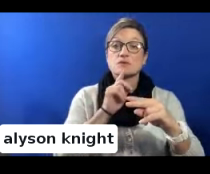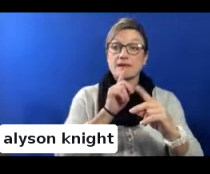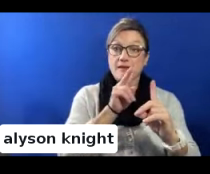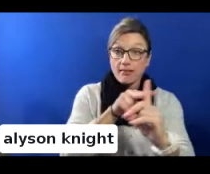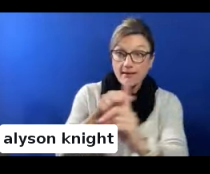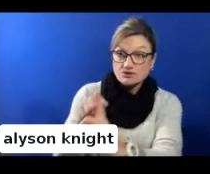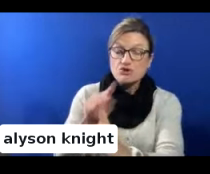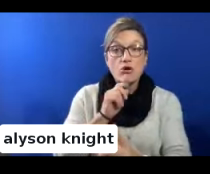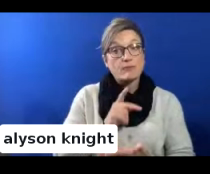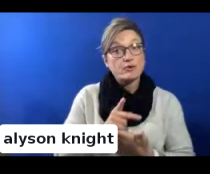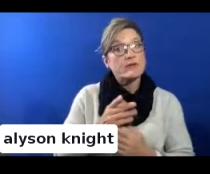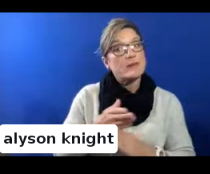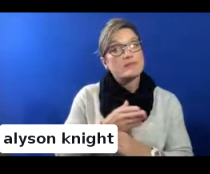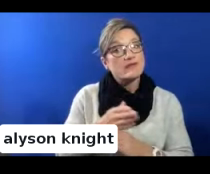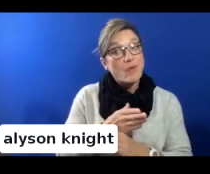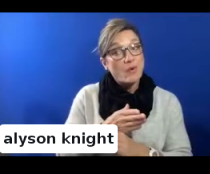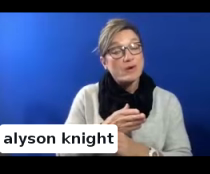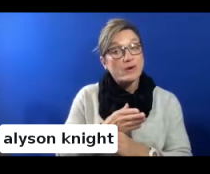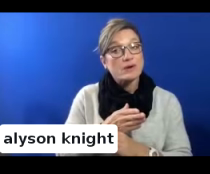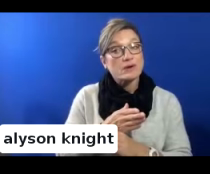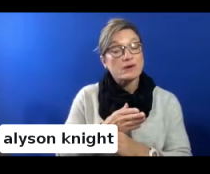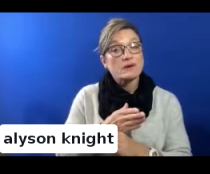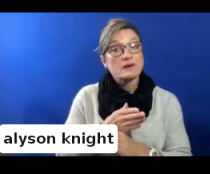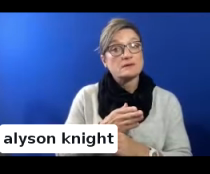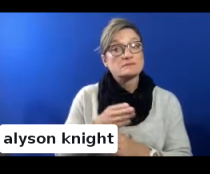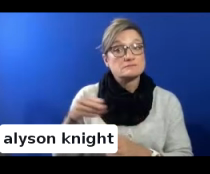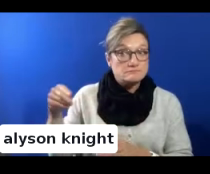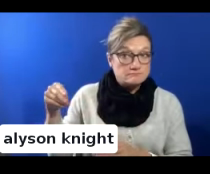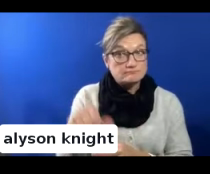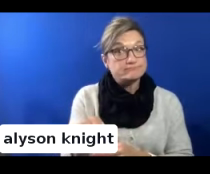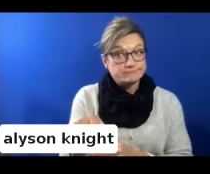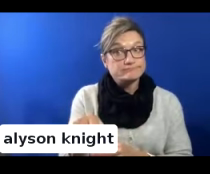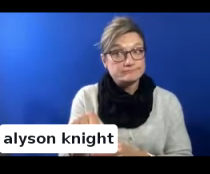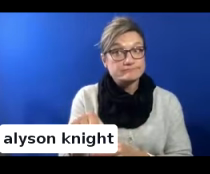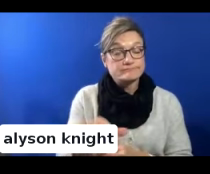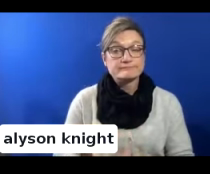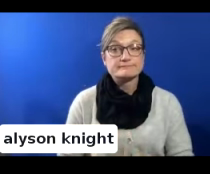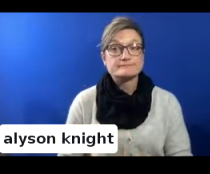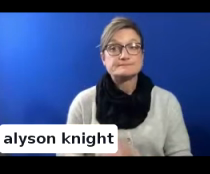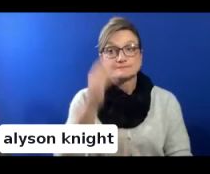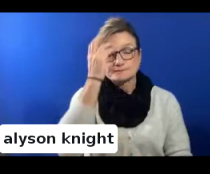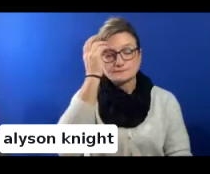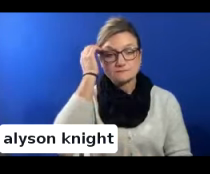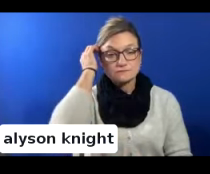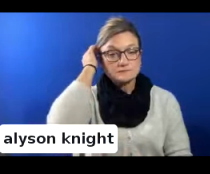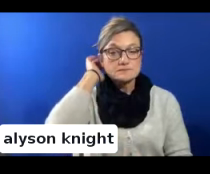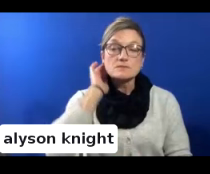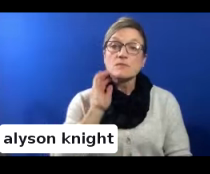approved before incurring the actual expense, because we need to verify